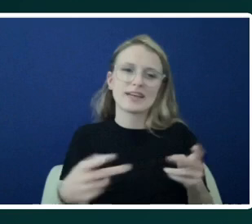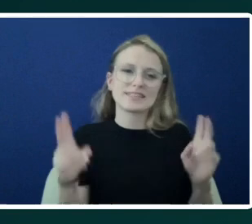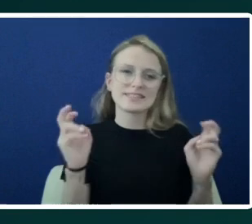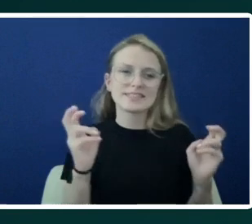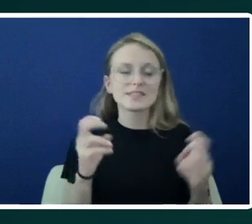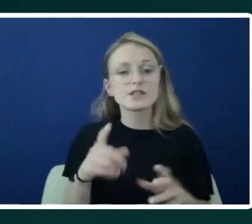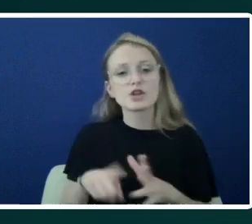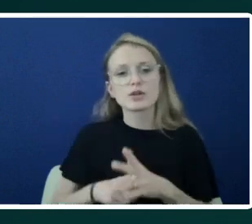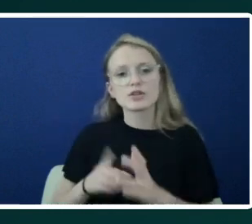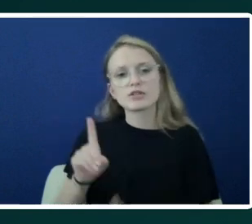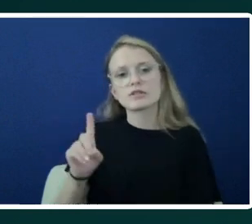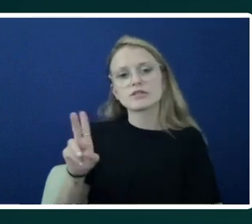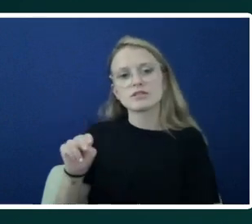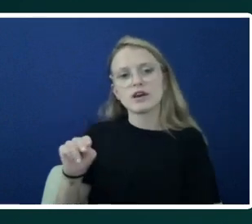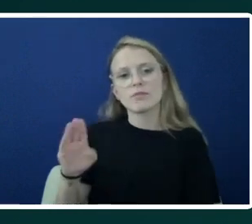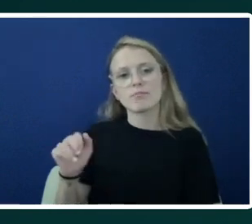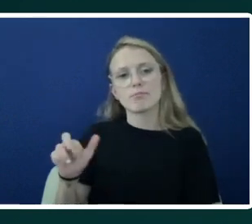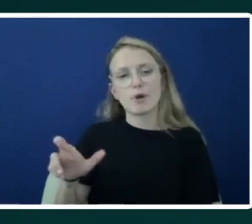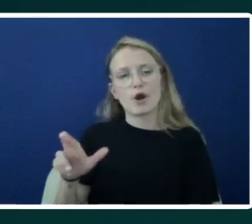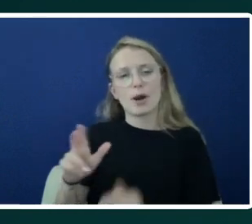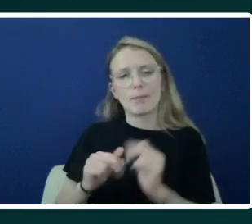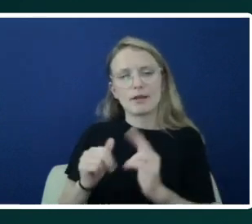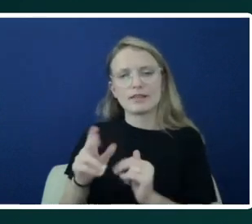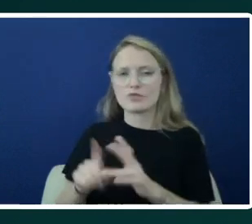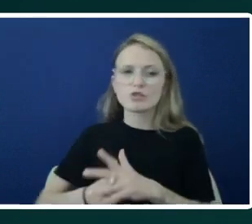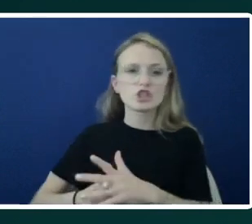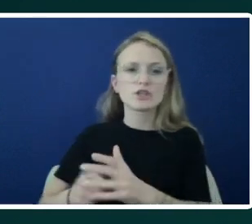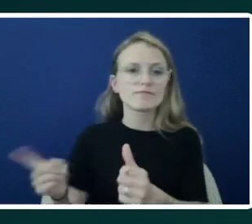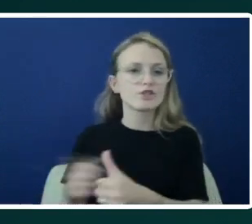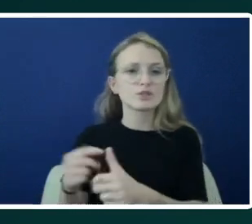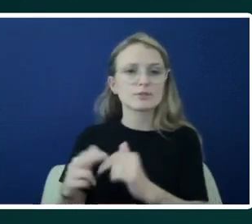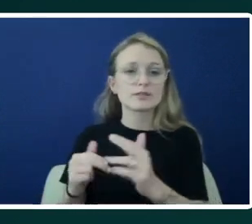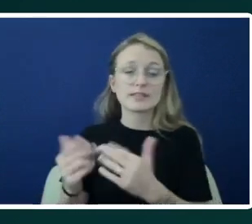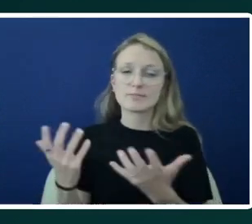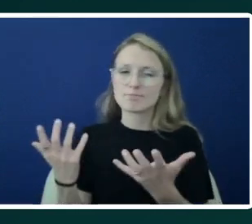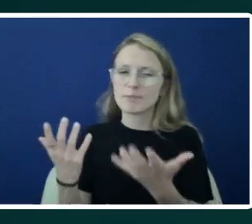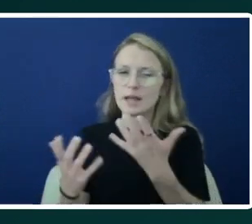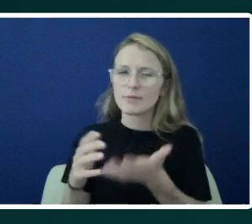is no longer there. I could be mistaken about that. And the Armstrong building,